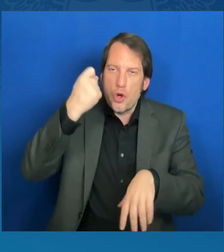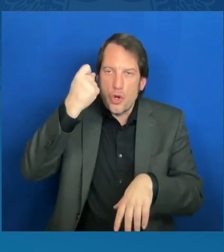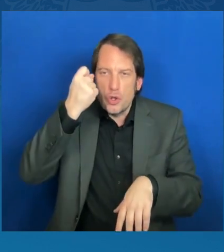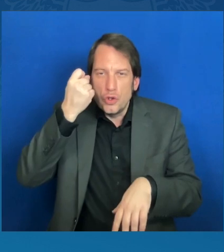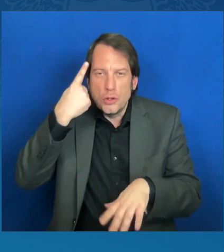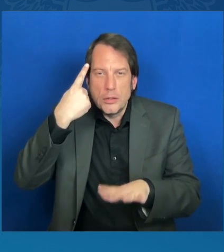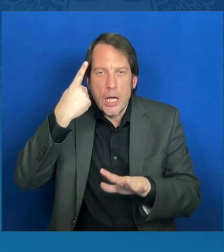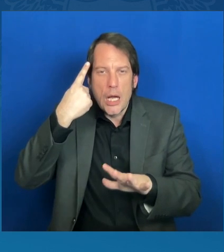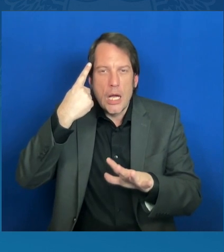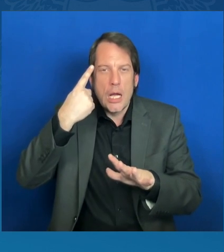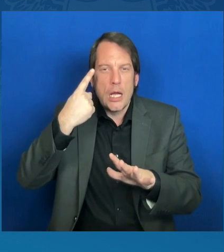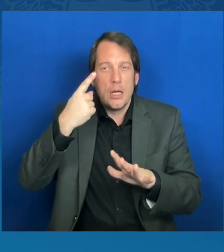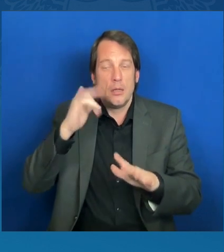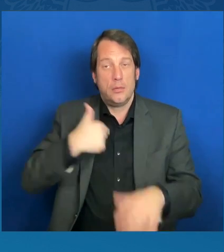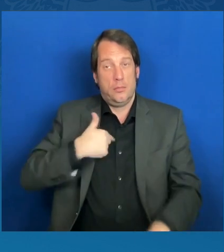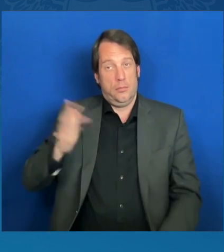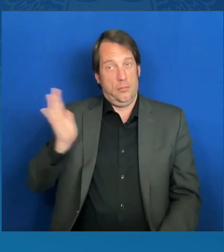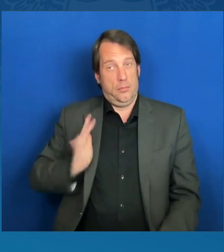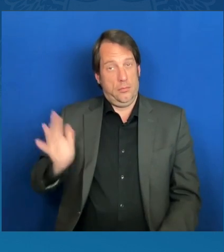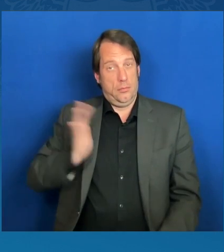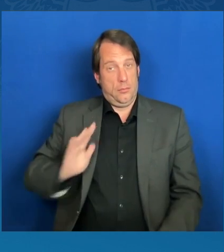that when we are dealing with violence in the community,